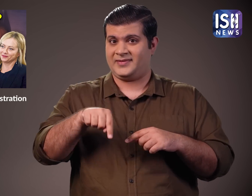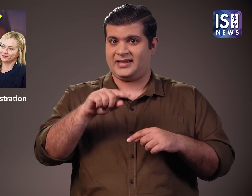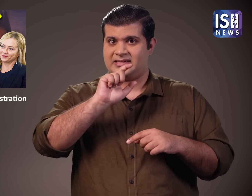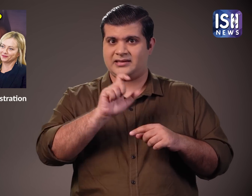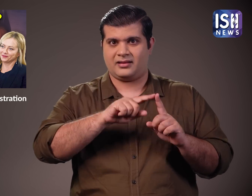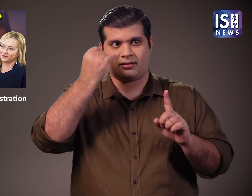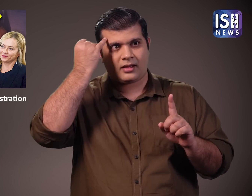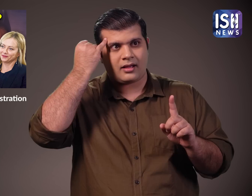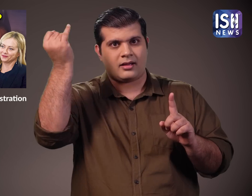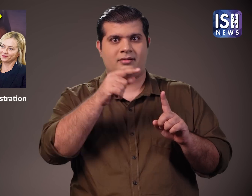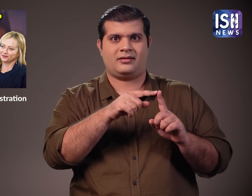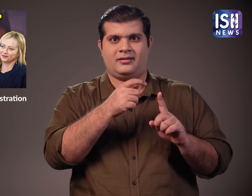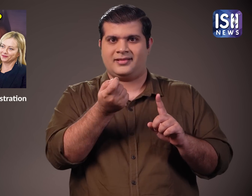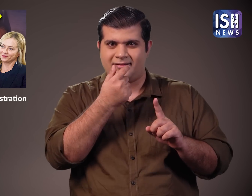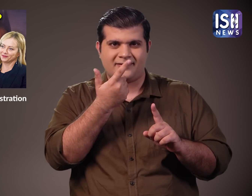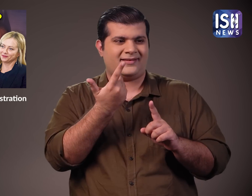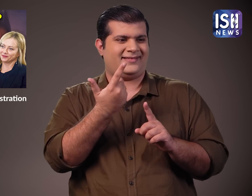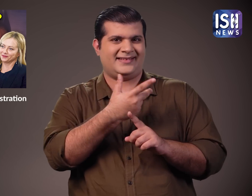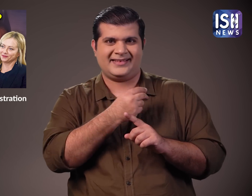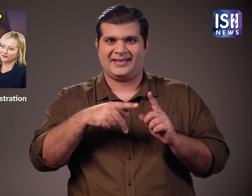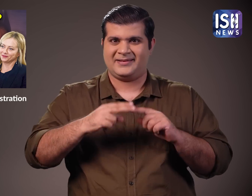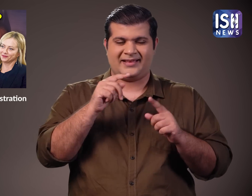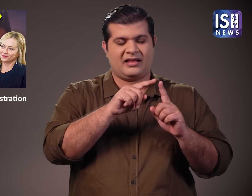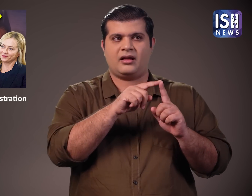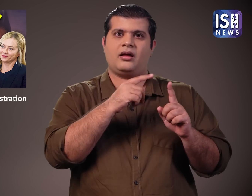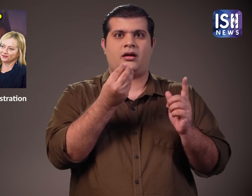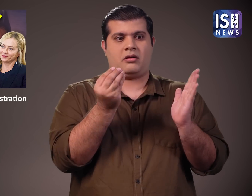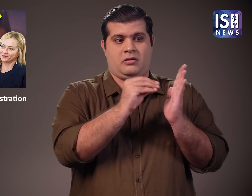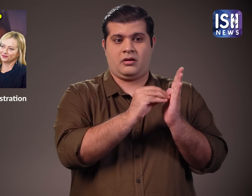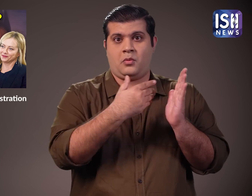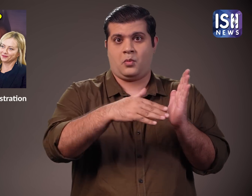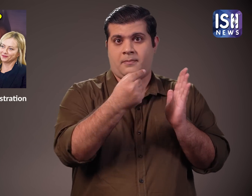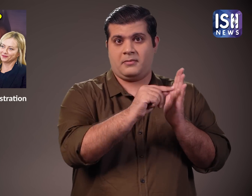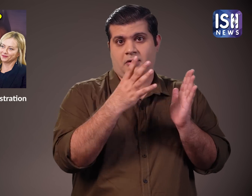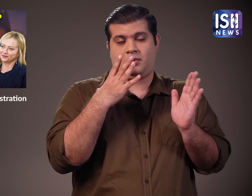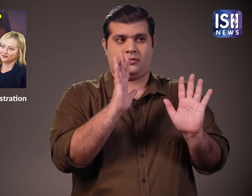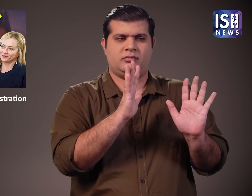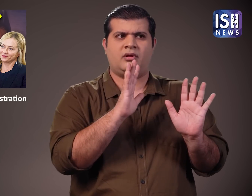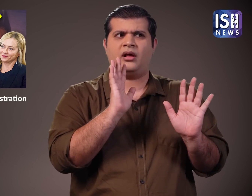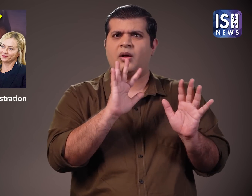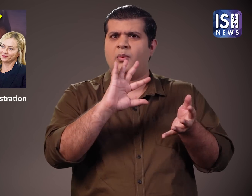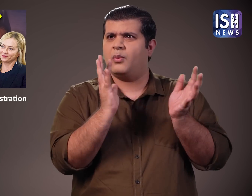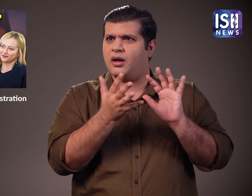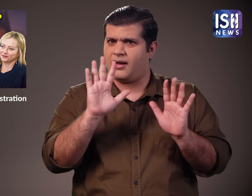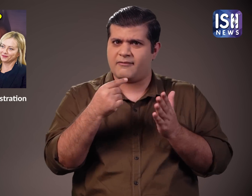Chemical castration is yet to be approved in Italy. But has it been implemented anywhere else?